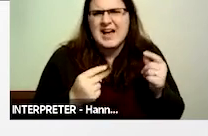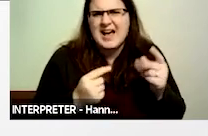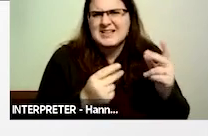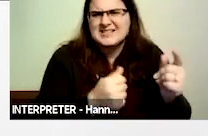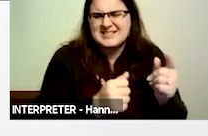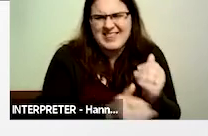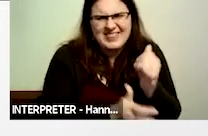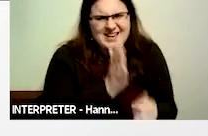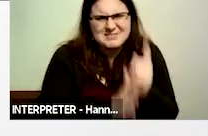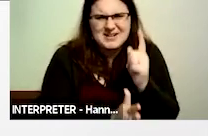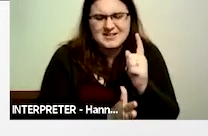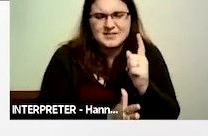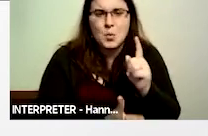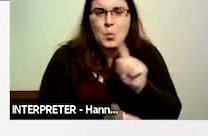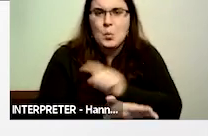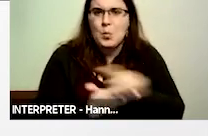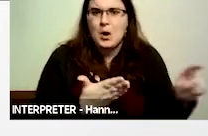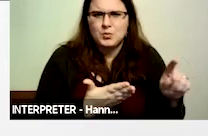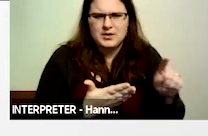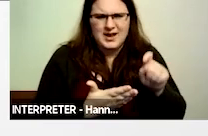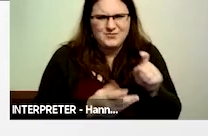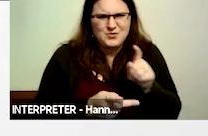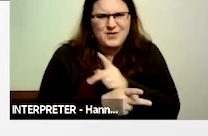and well you got a week to get it all figured out. Rick Mislan: Yeah yeah Ben Woelk: You know, and